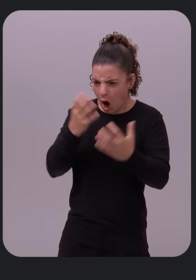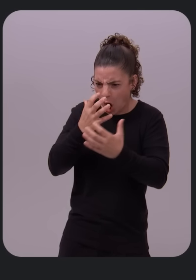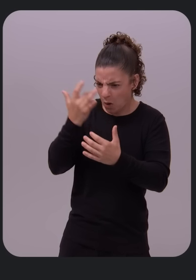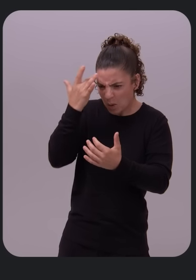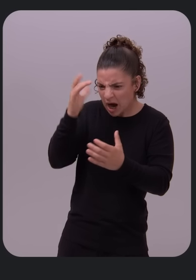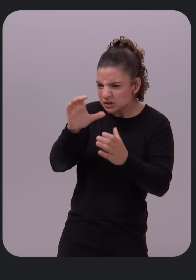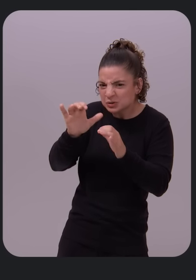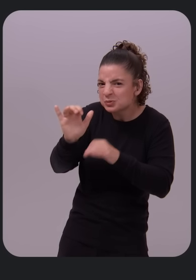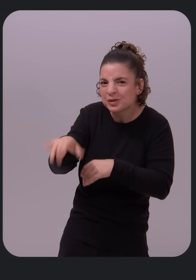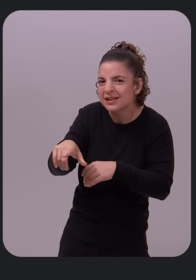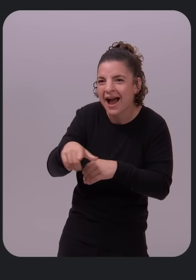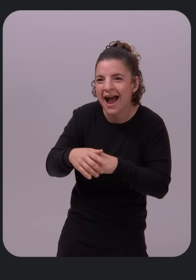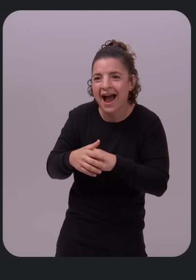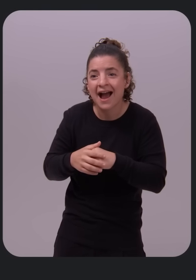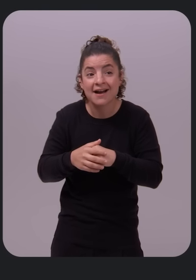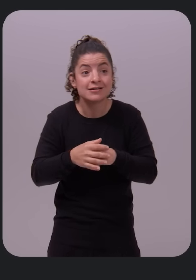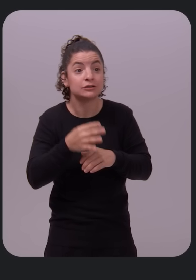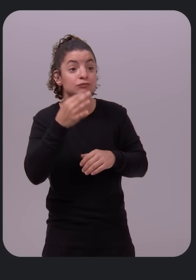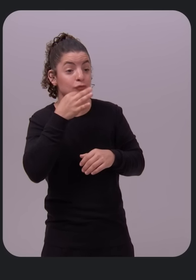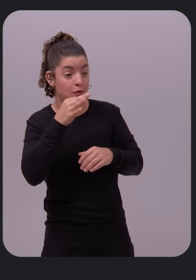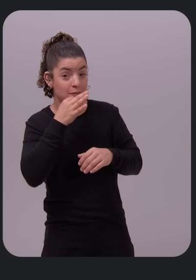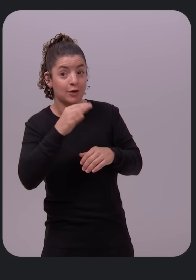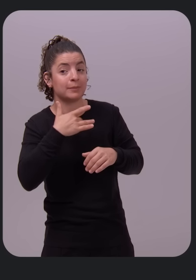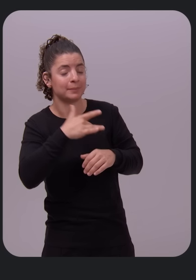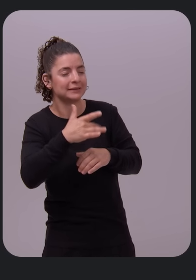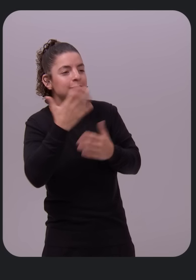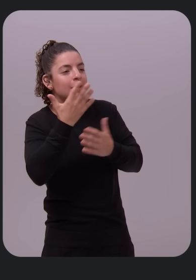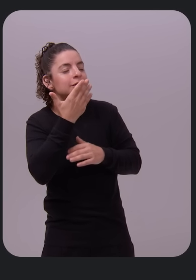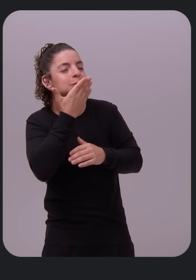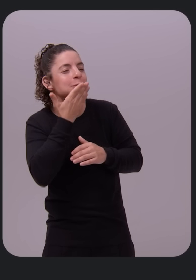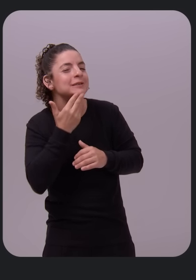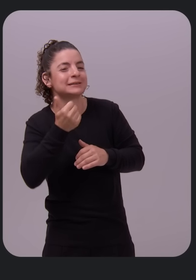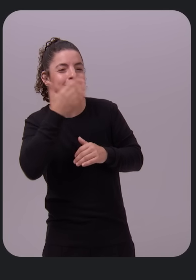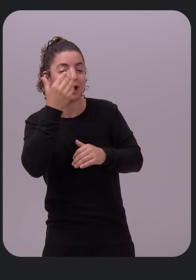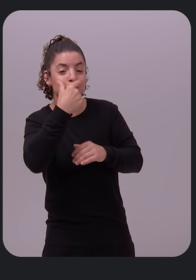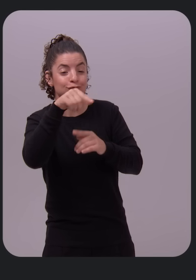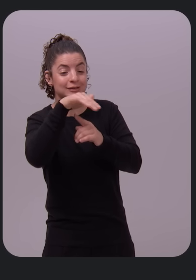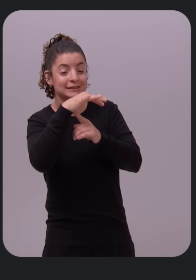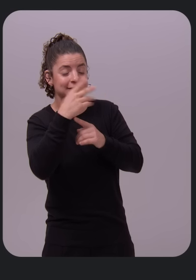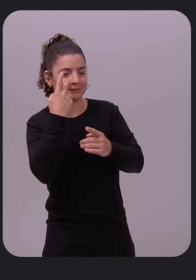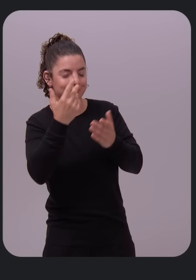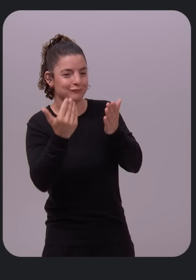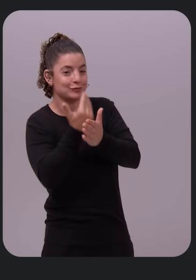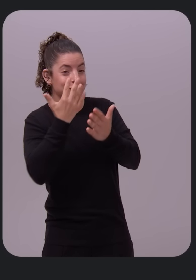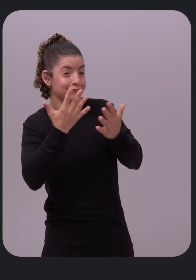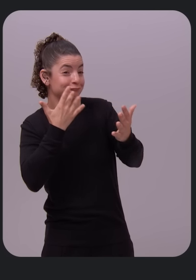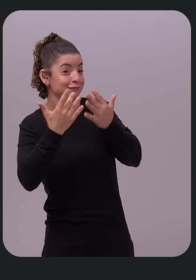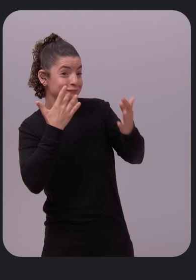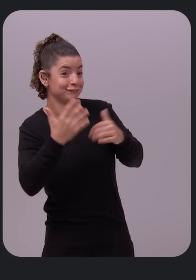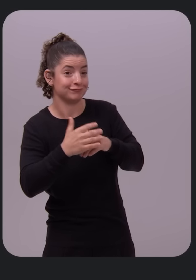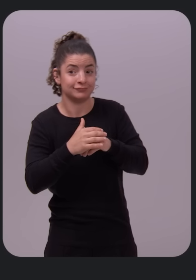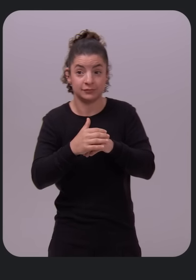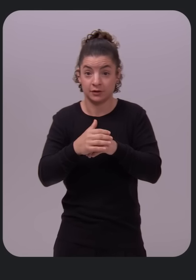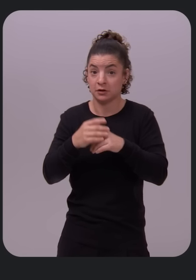A ripe strawberry will also have a sweet smell. The green leaves at the top should look fresh and vibrant. The chemical reaction is going well.